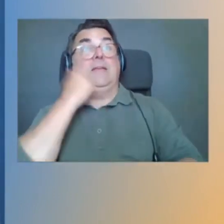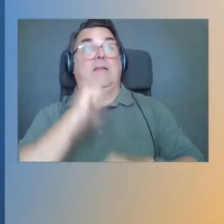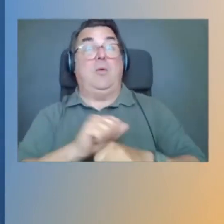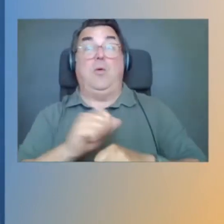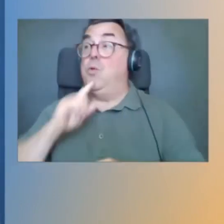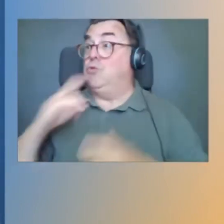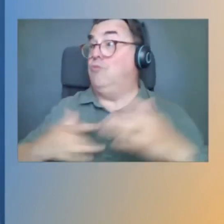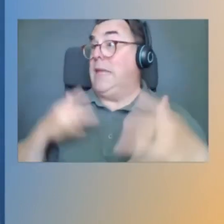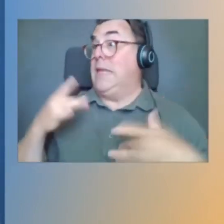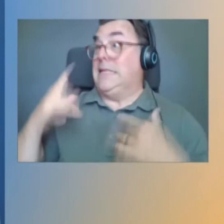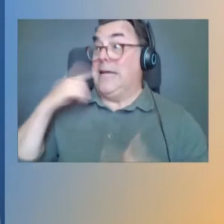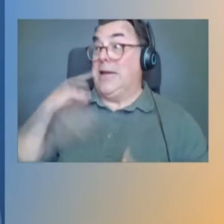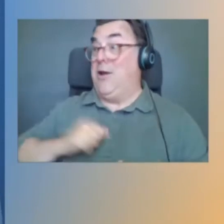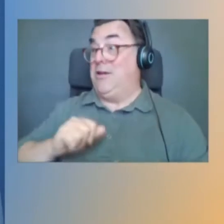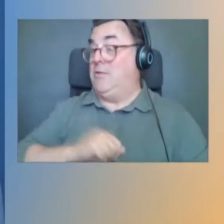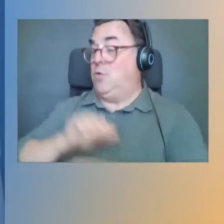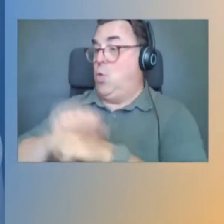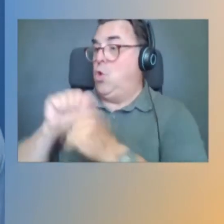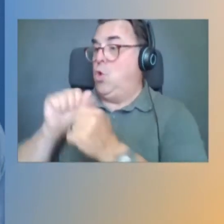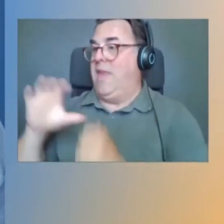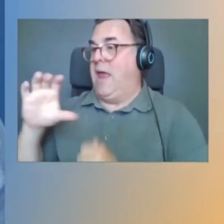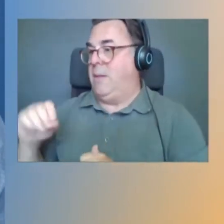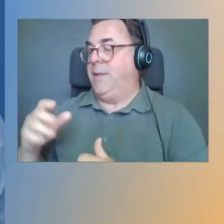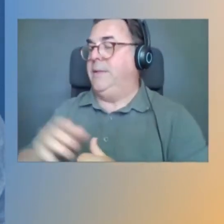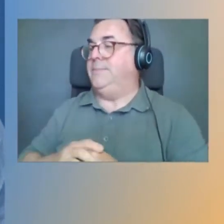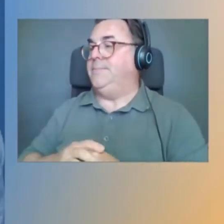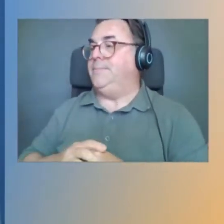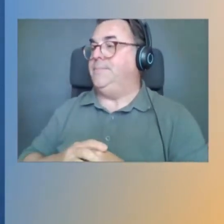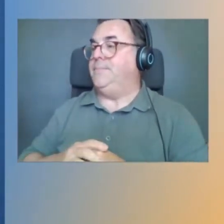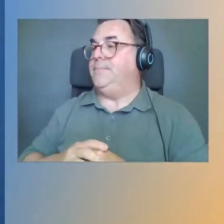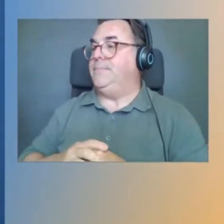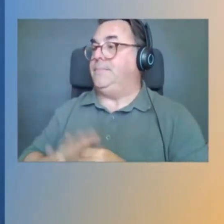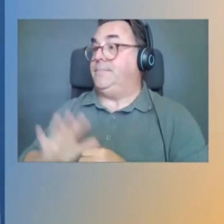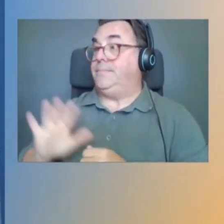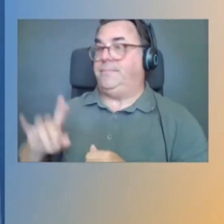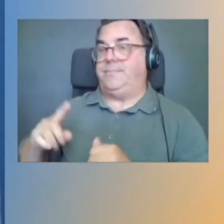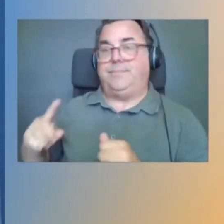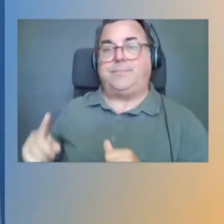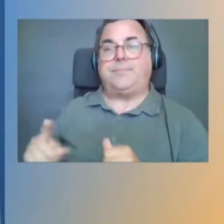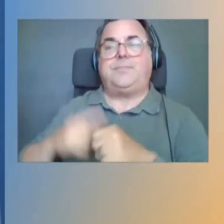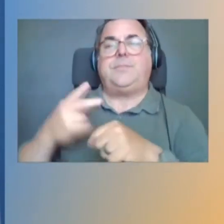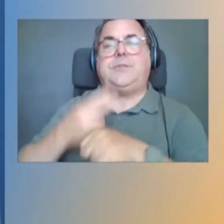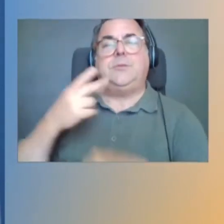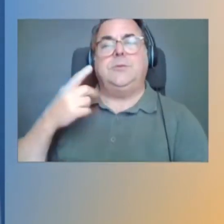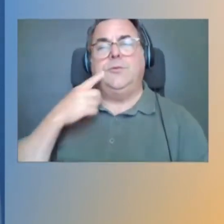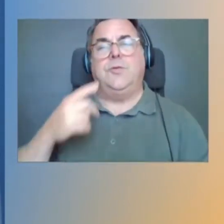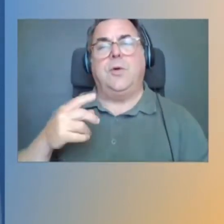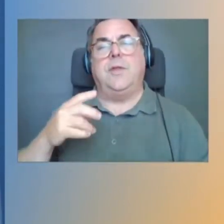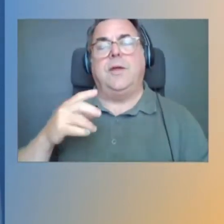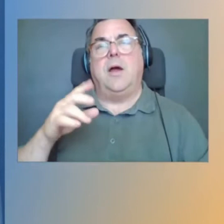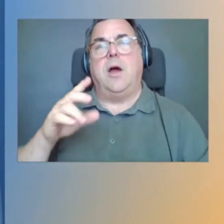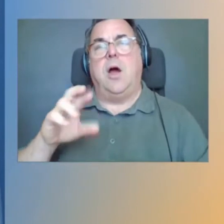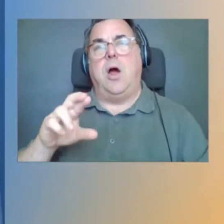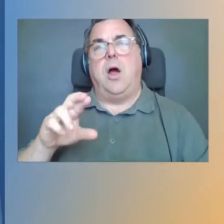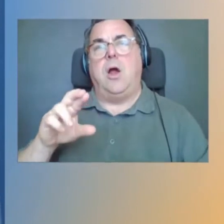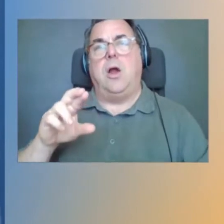to work with Splunk. They were one of the initial customers for Im4g and Is4gn and we had an amazing time trying to figure,